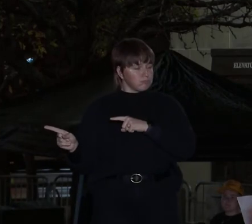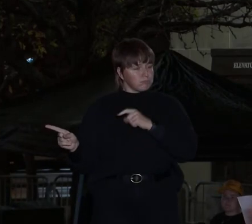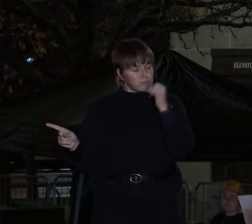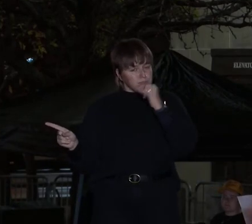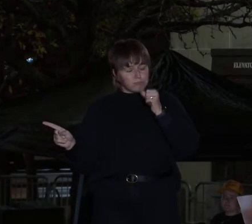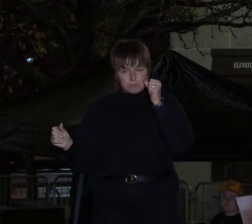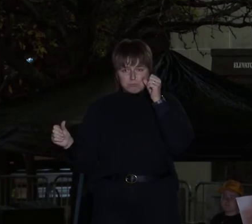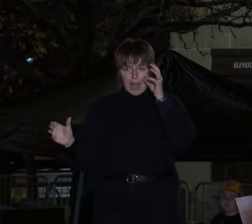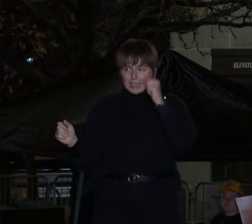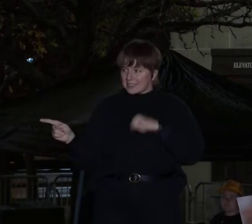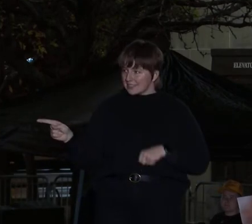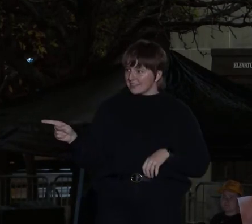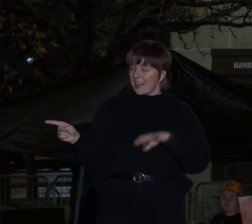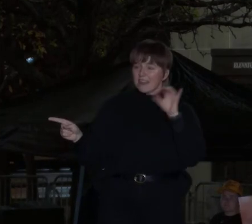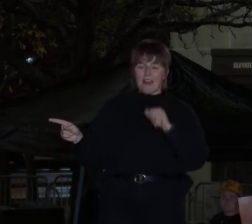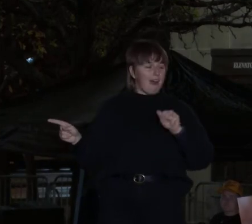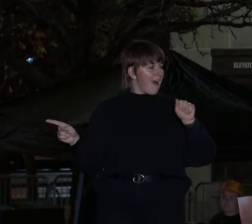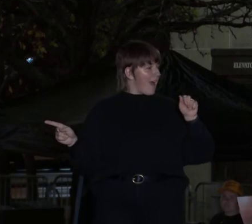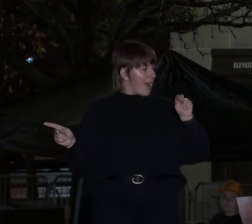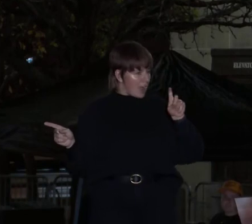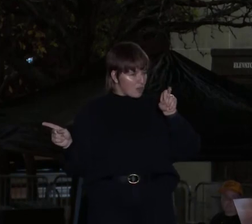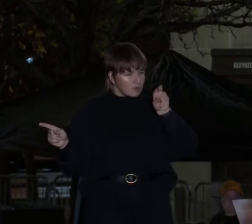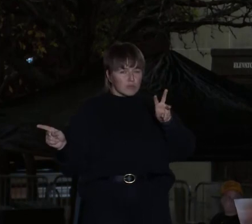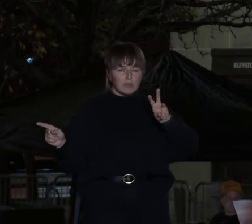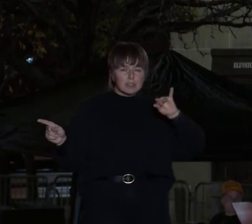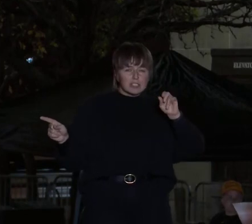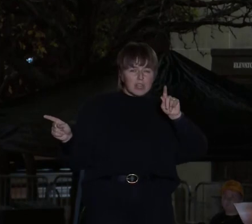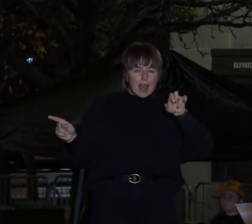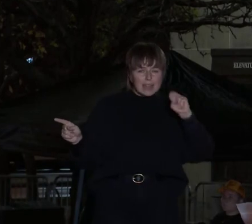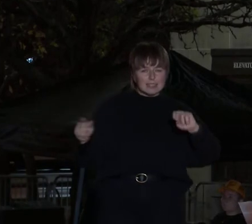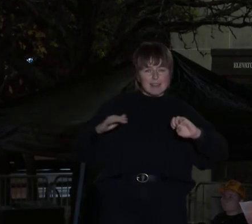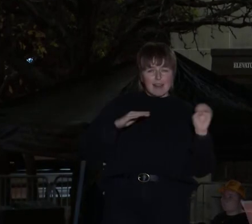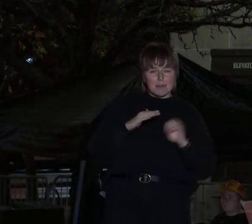WHAT A PERFORMANCE. LET'S GIVE